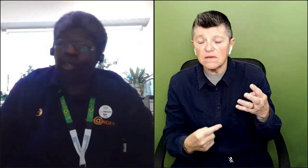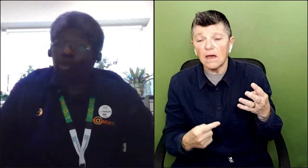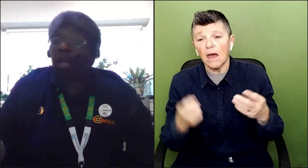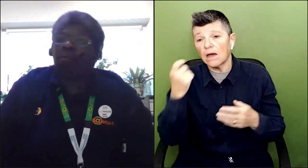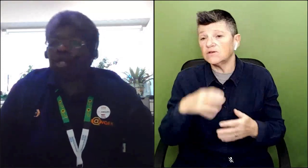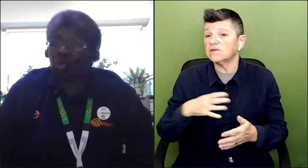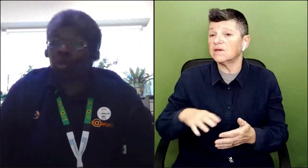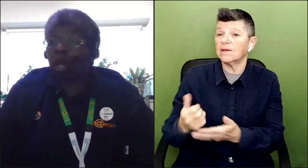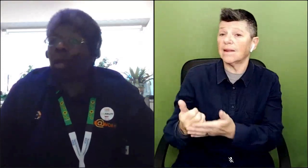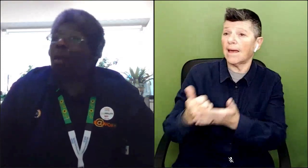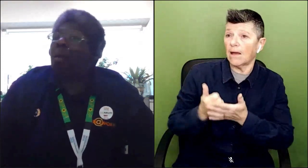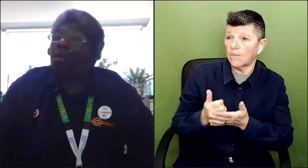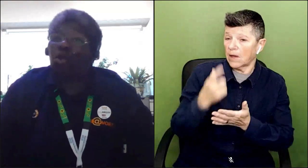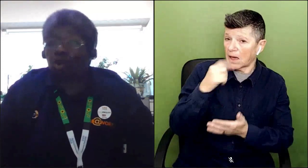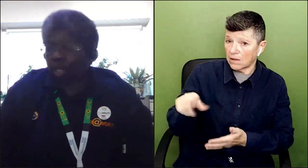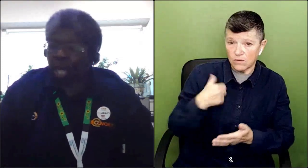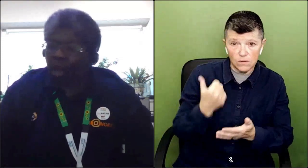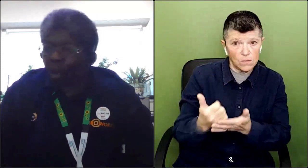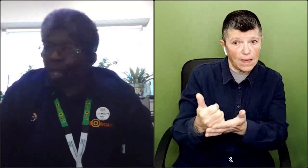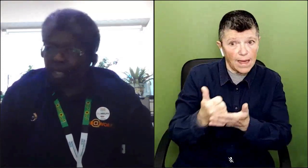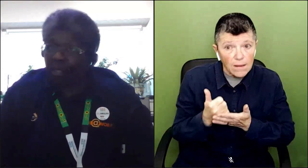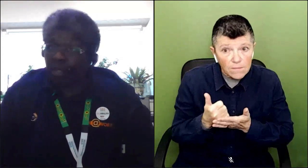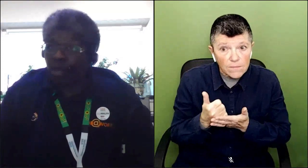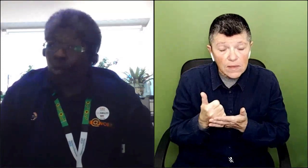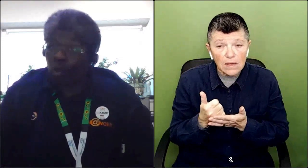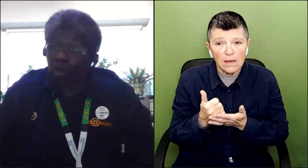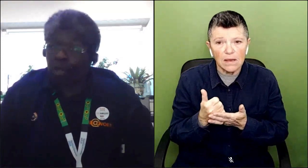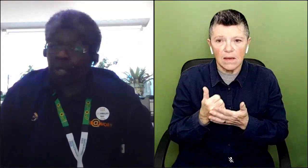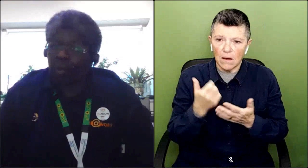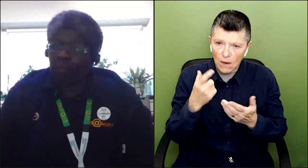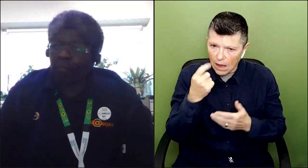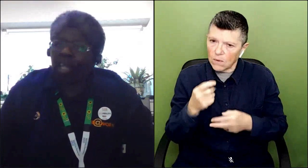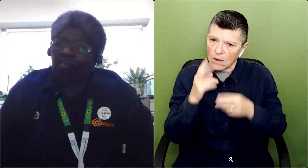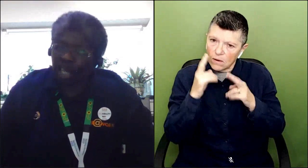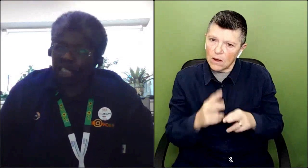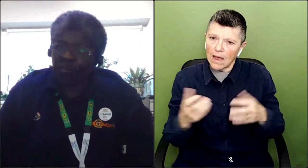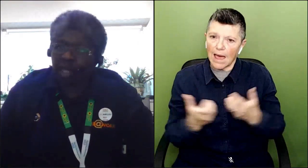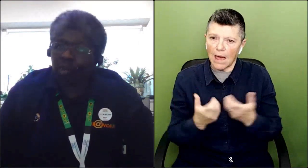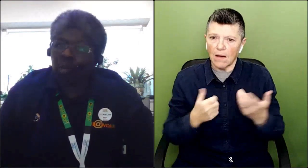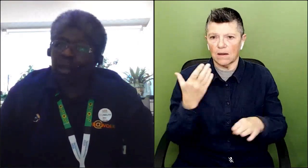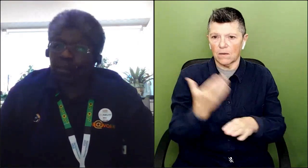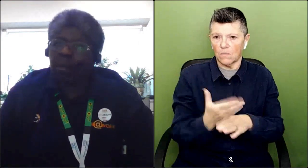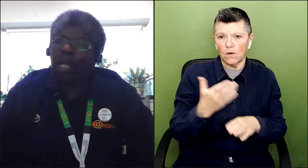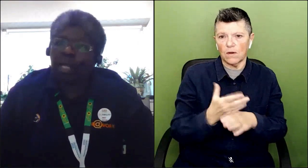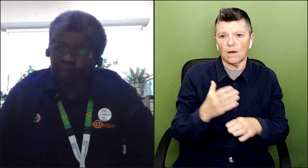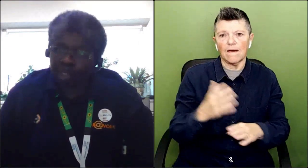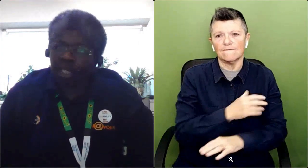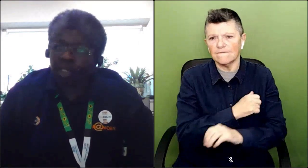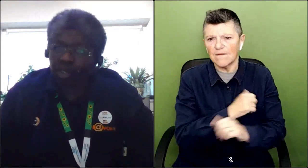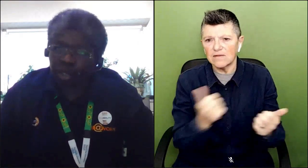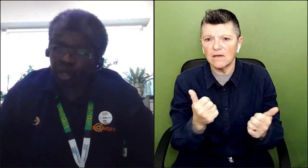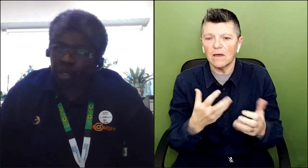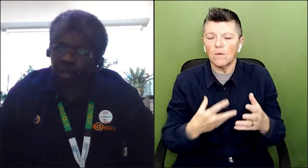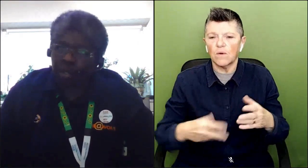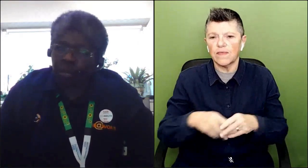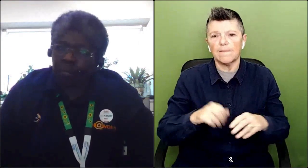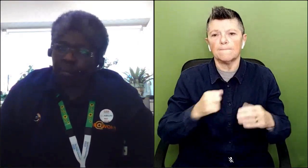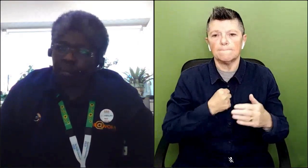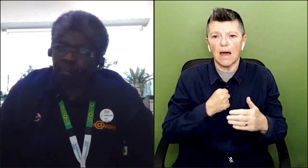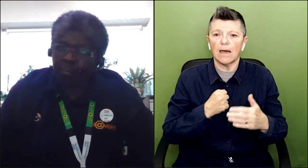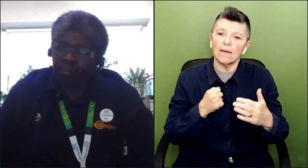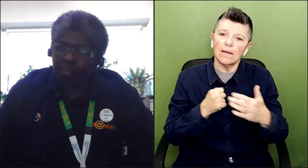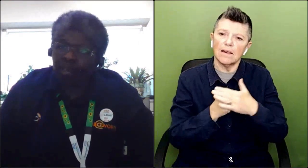Can you help me to look at how I can work effectively within my limitation.